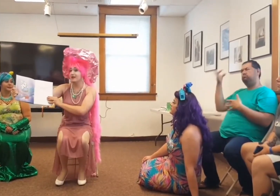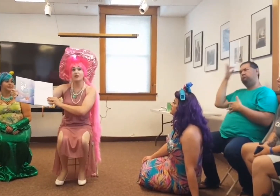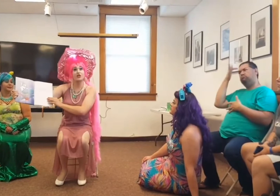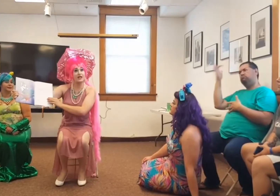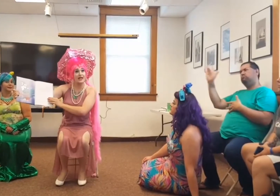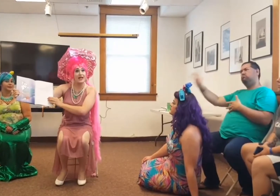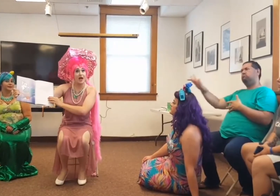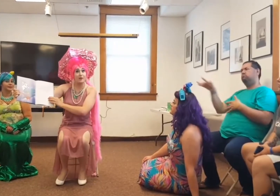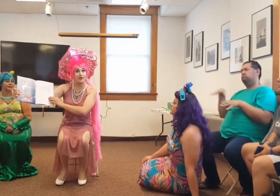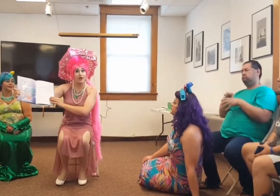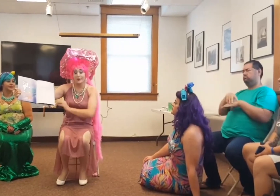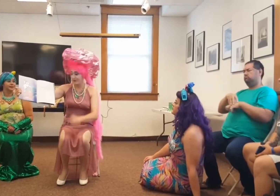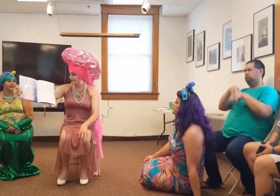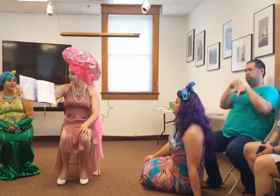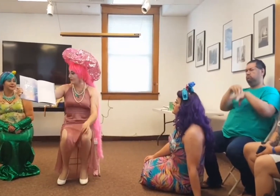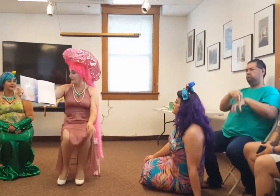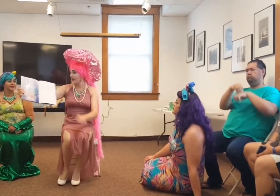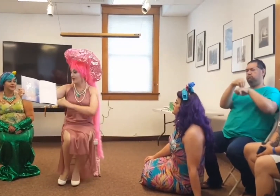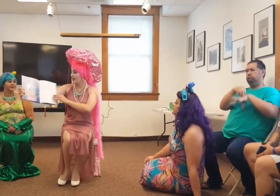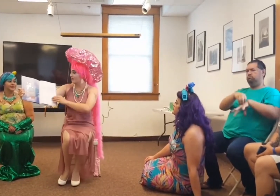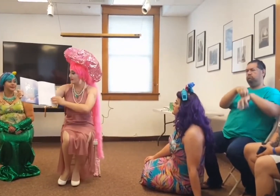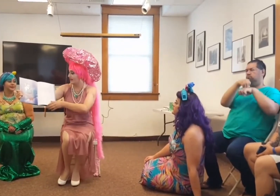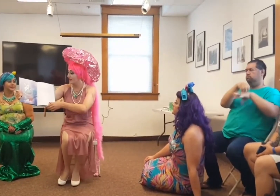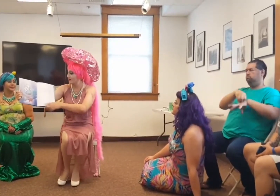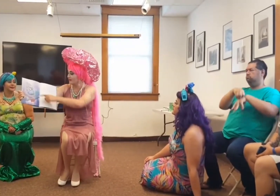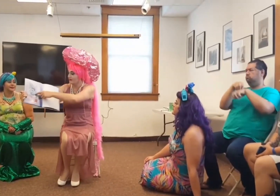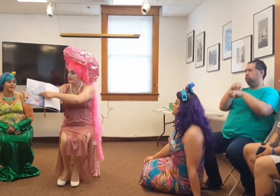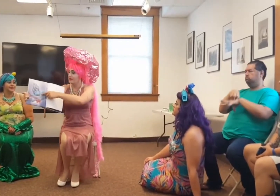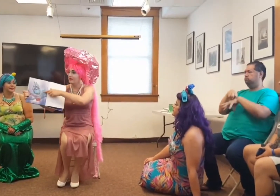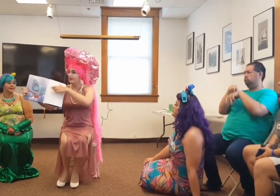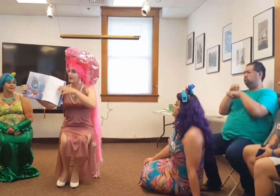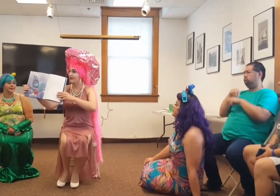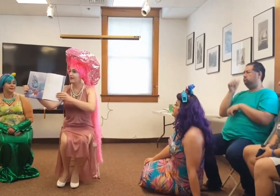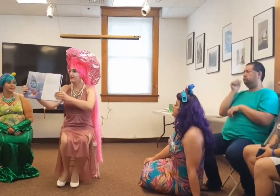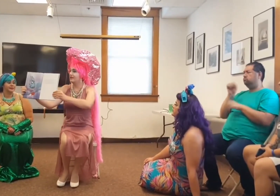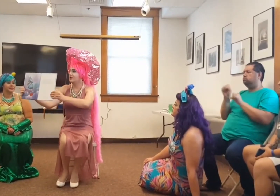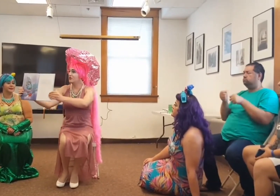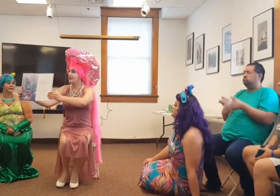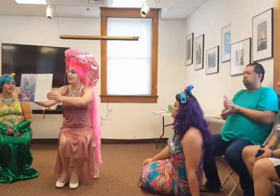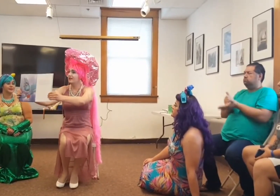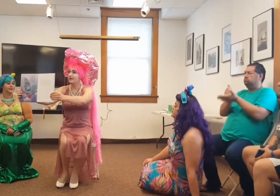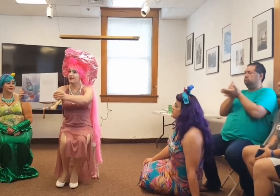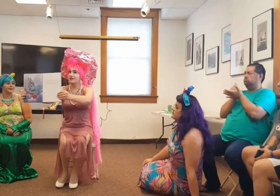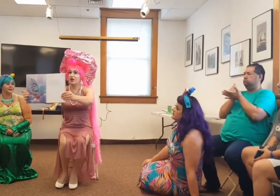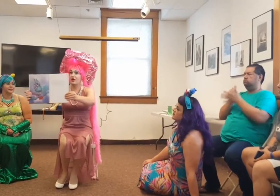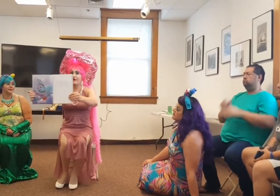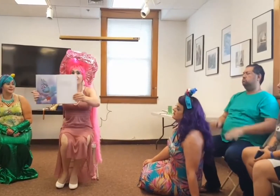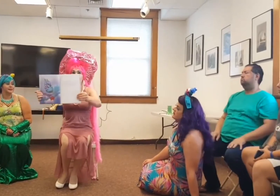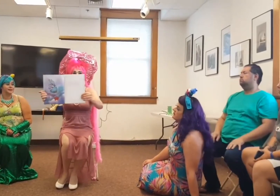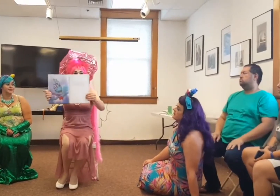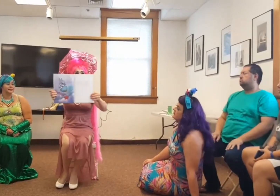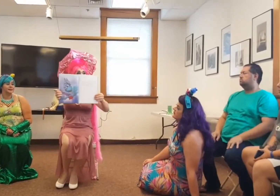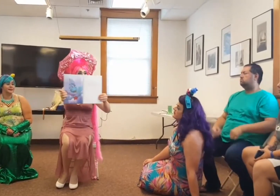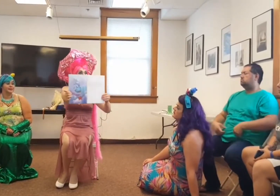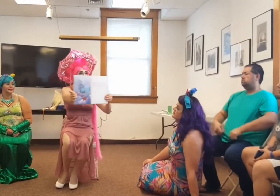she can help you?" We got an octopus now. There he is, consulting starfish, asking for some advice.